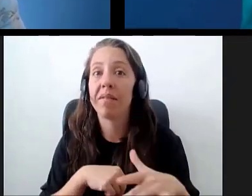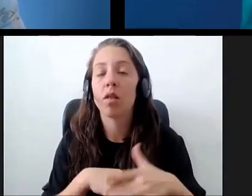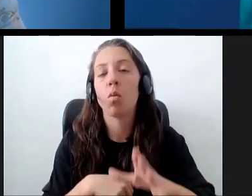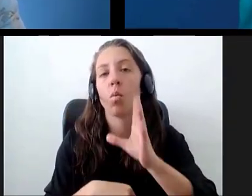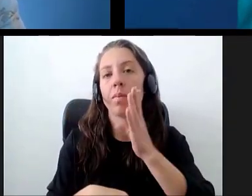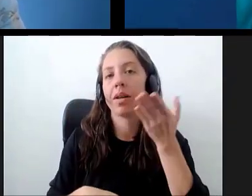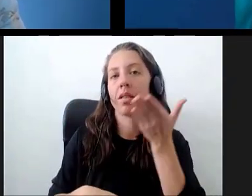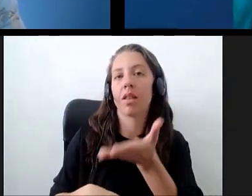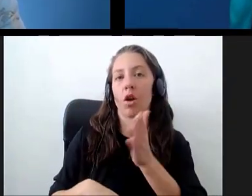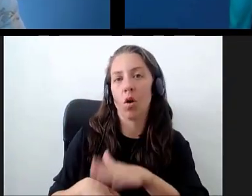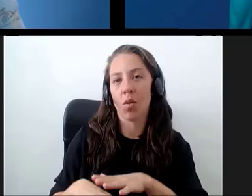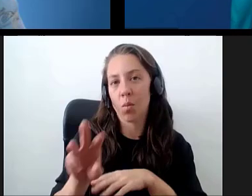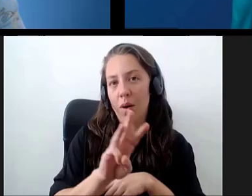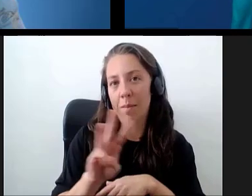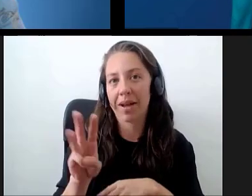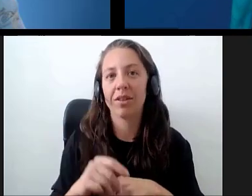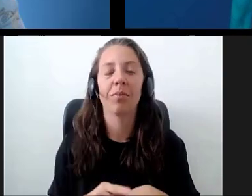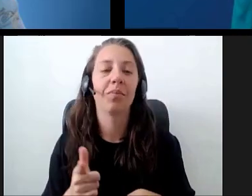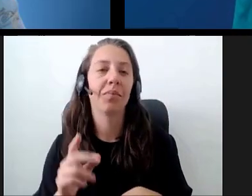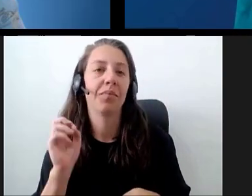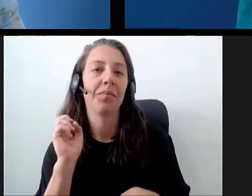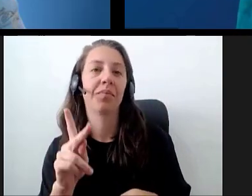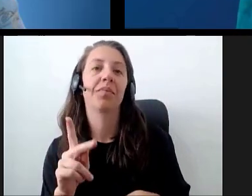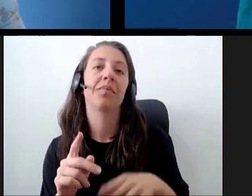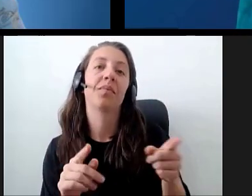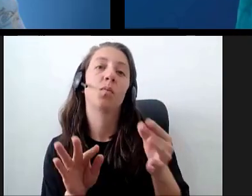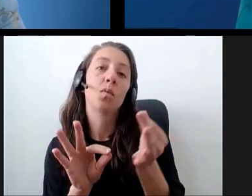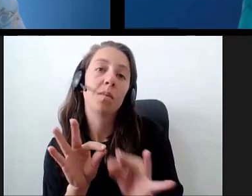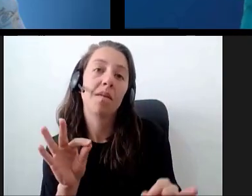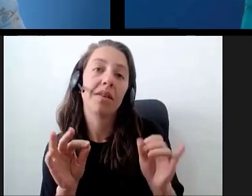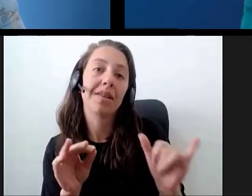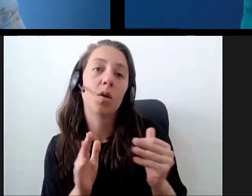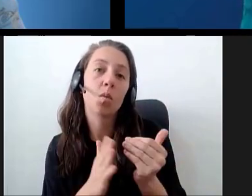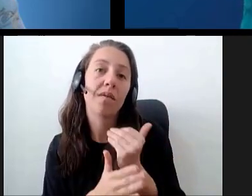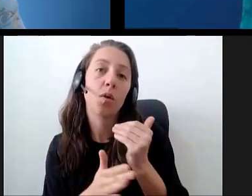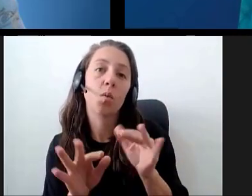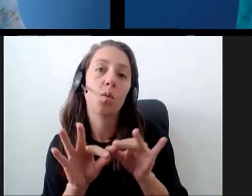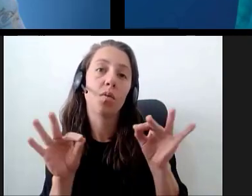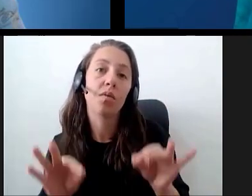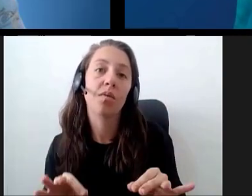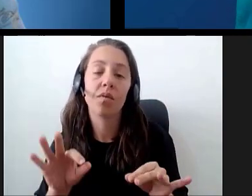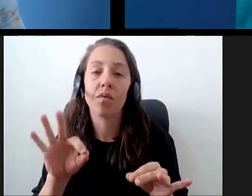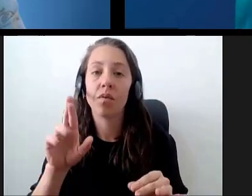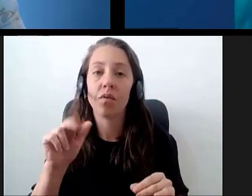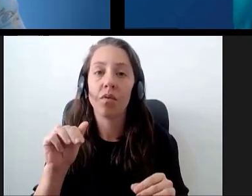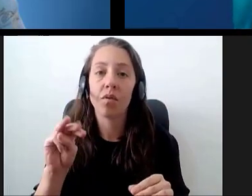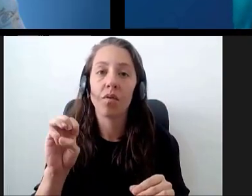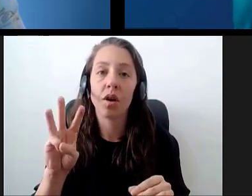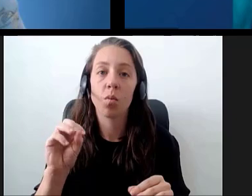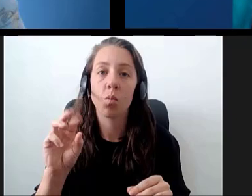Cynthia Dwyer Great. From simplifying the review framework for research project grants to moving to the common forms, we've navigated through changes